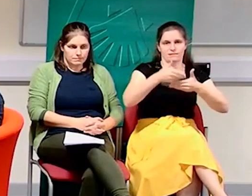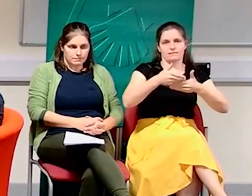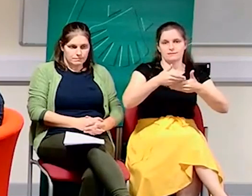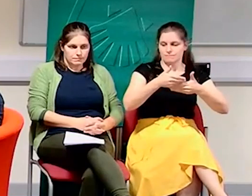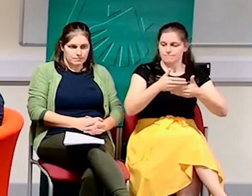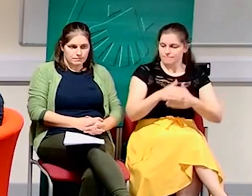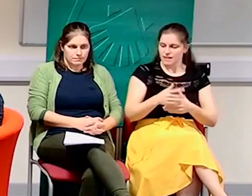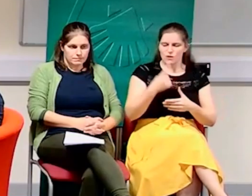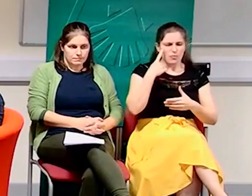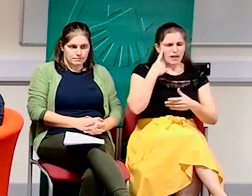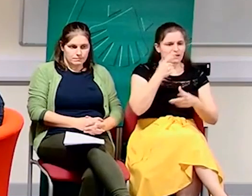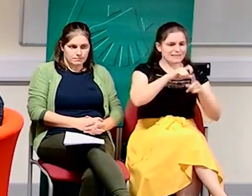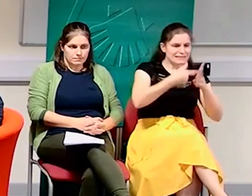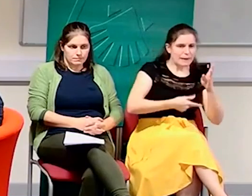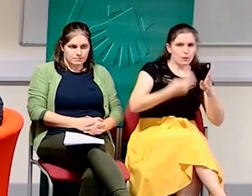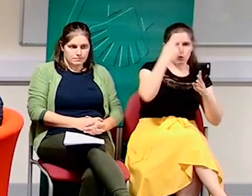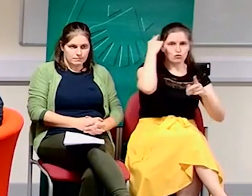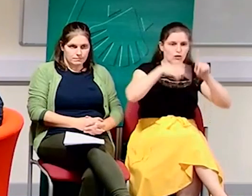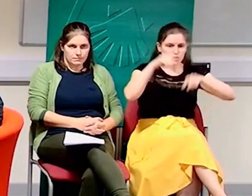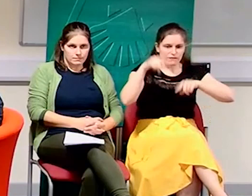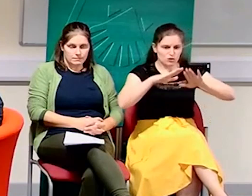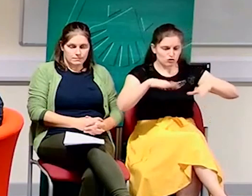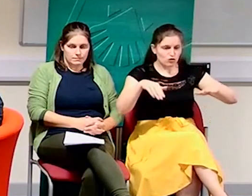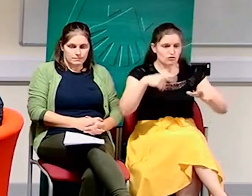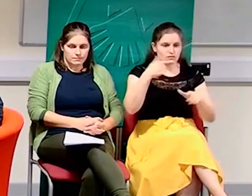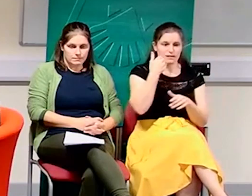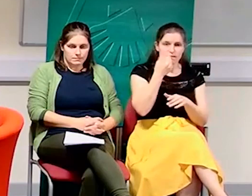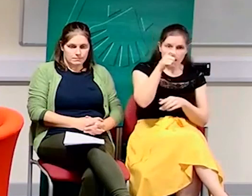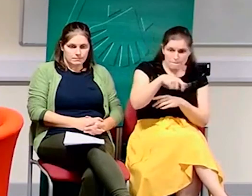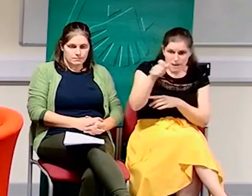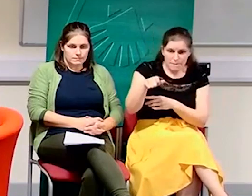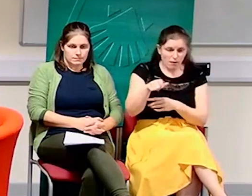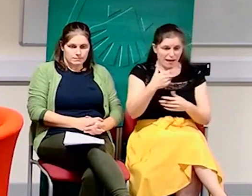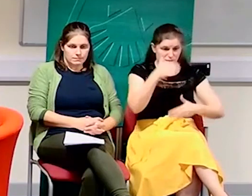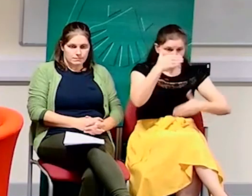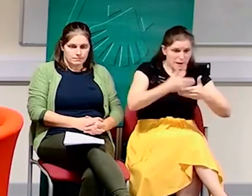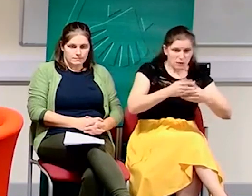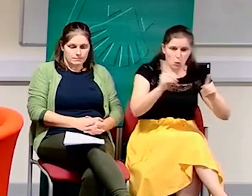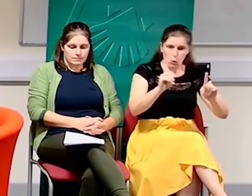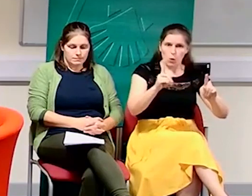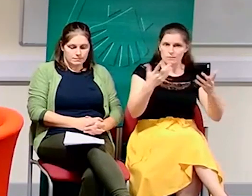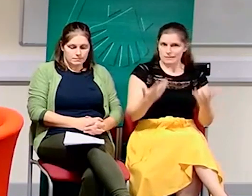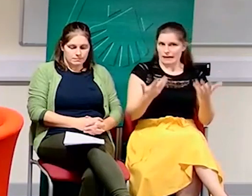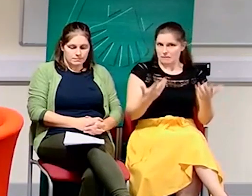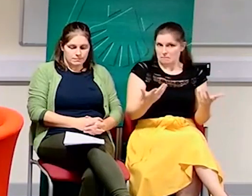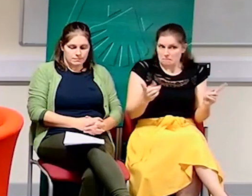that disabled and neurodivergent children and young people face in today's society Anna would